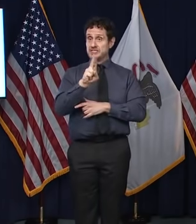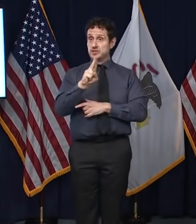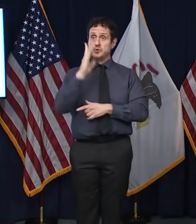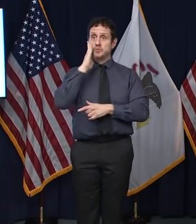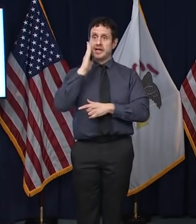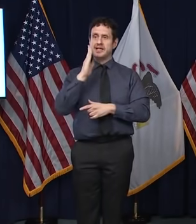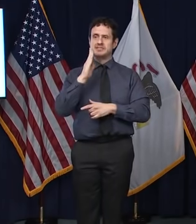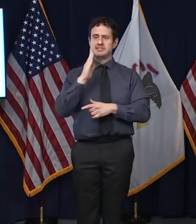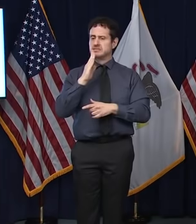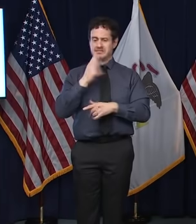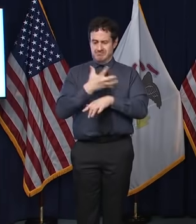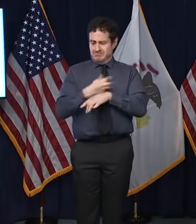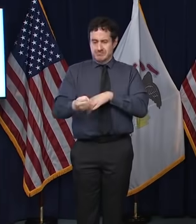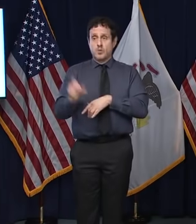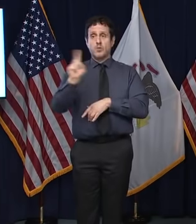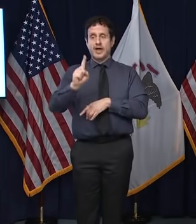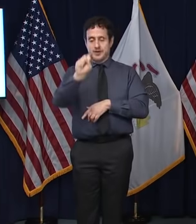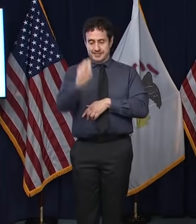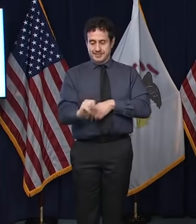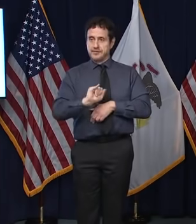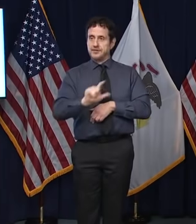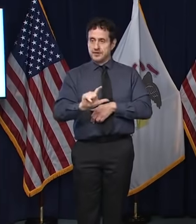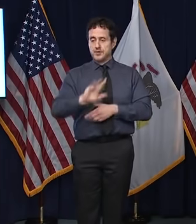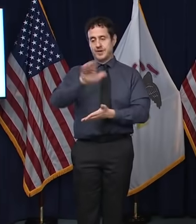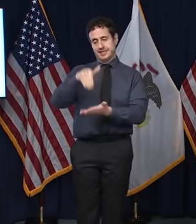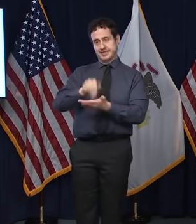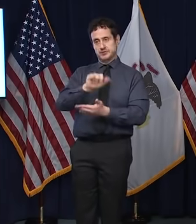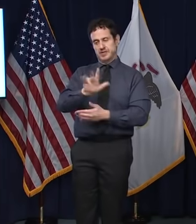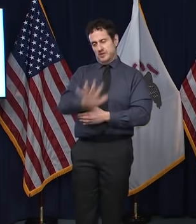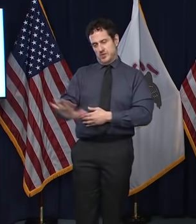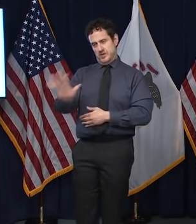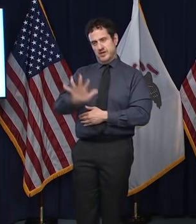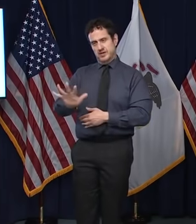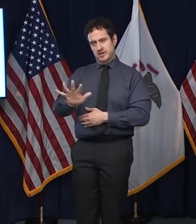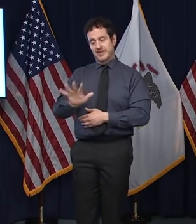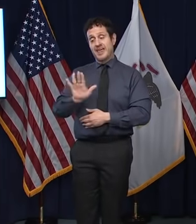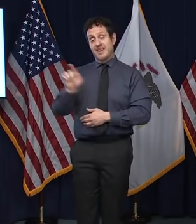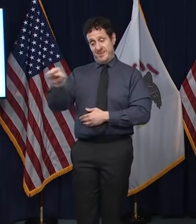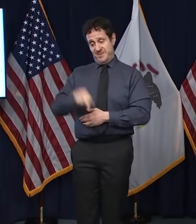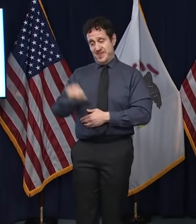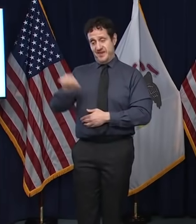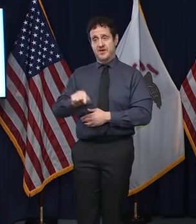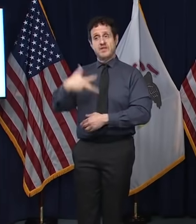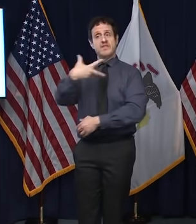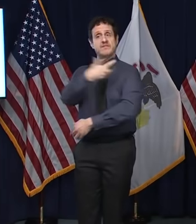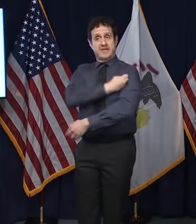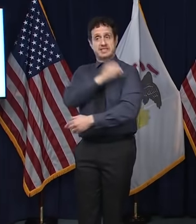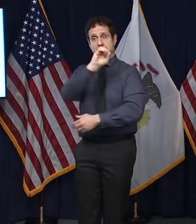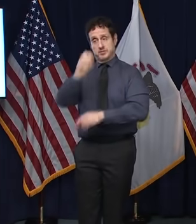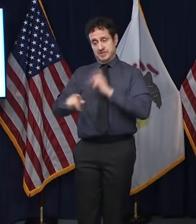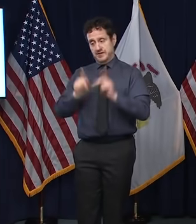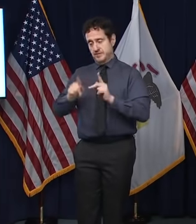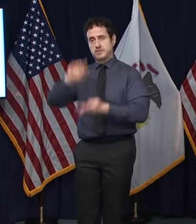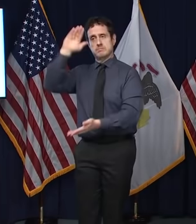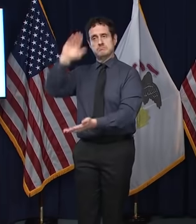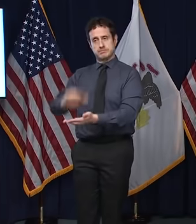I have run out particularly in southern Illinois and parts of